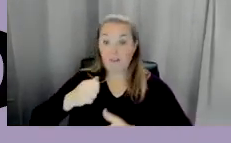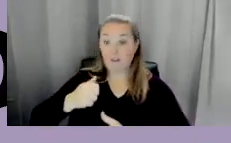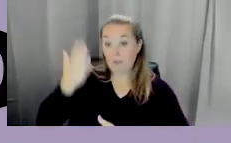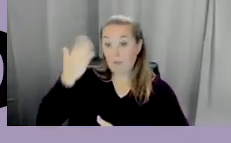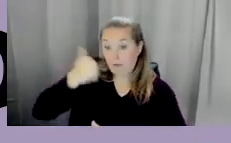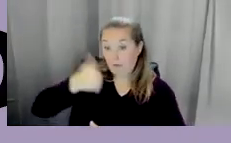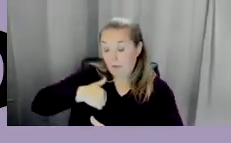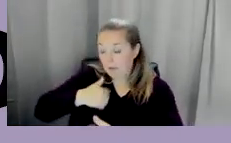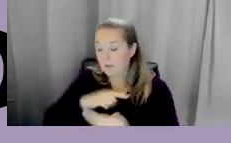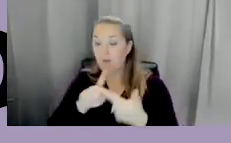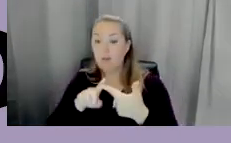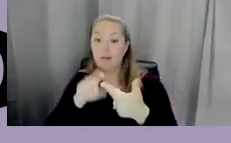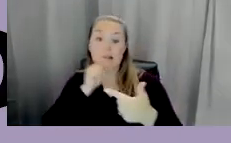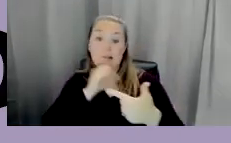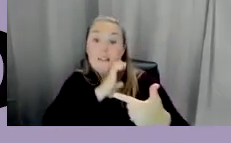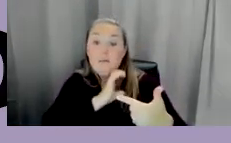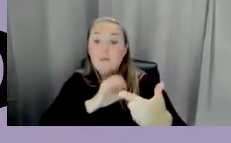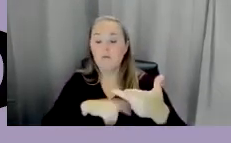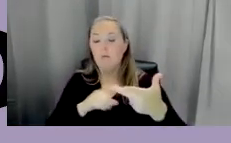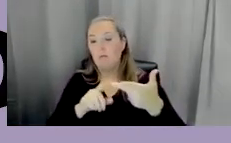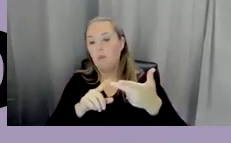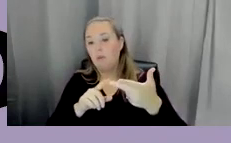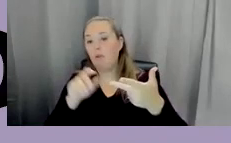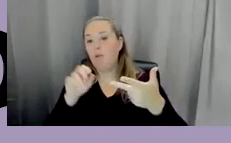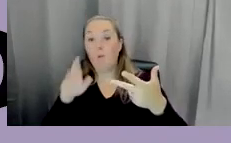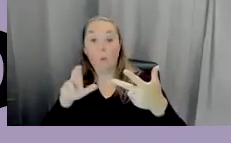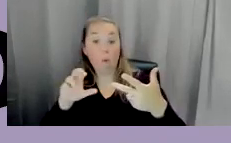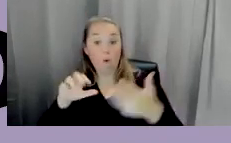PRIORITY POPULATIONS COME ABOUT THEIR COMMUNITY WILL